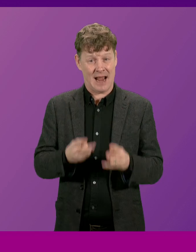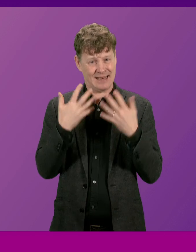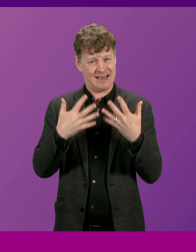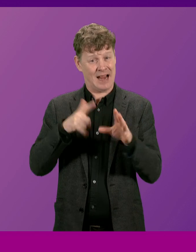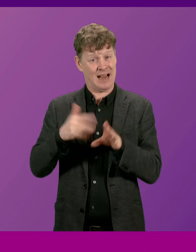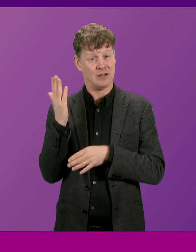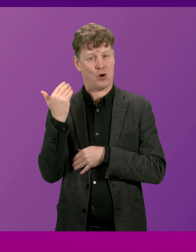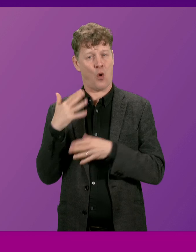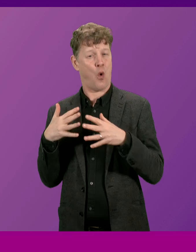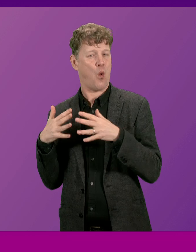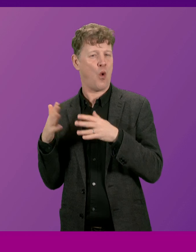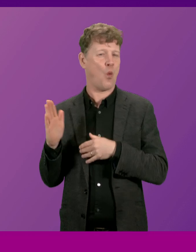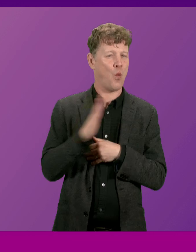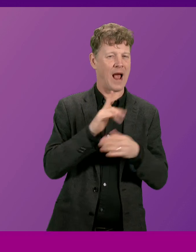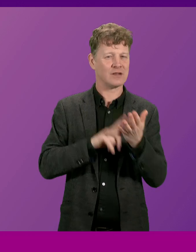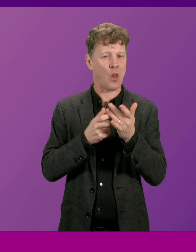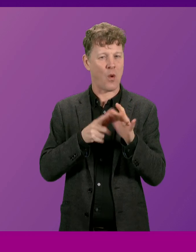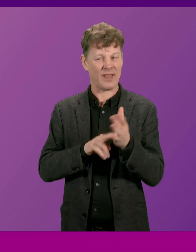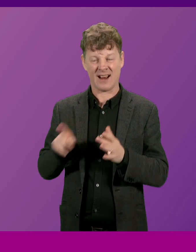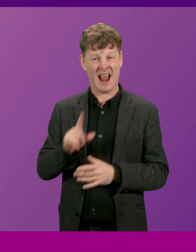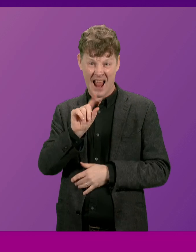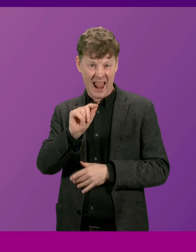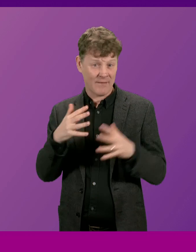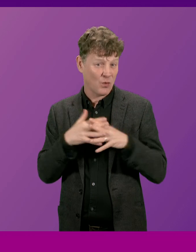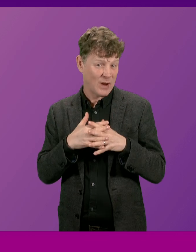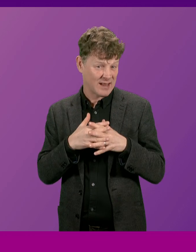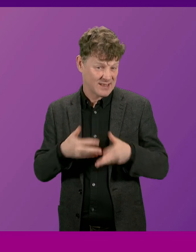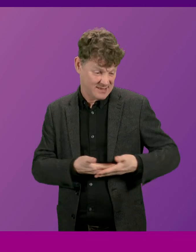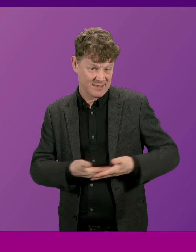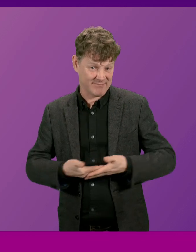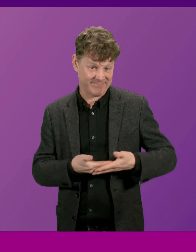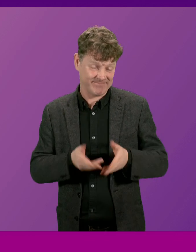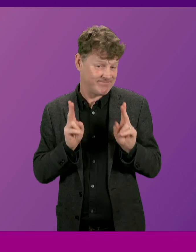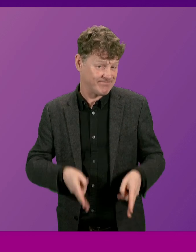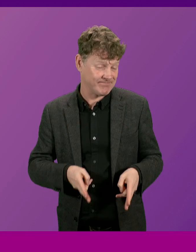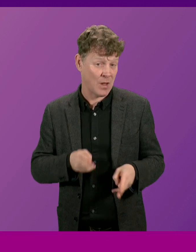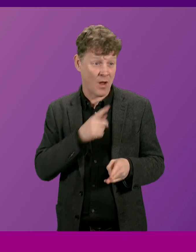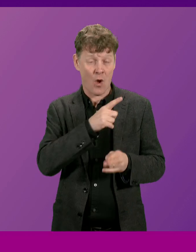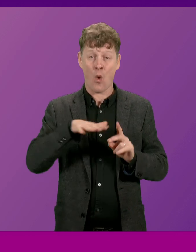He was just 11 weeks old. The authorities knew that he was at risk, even before he was born,